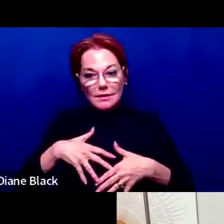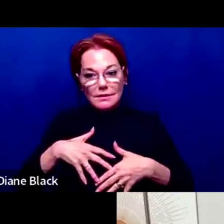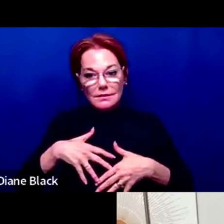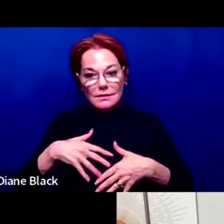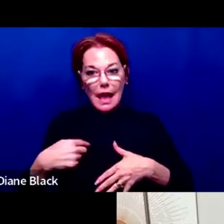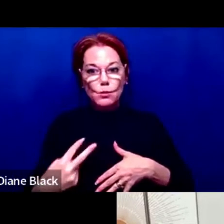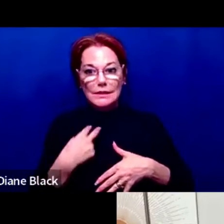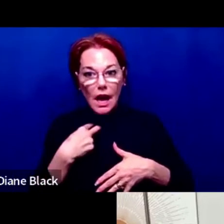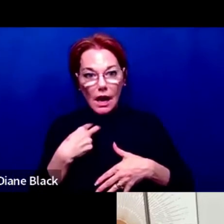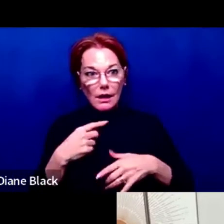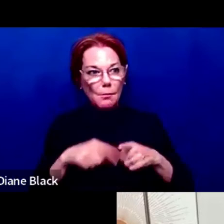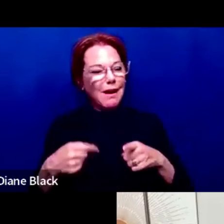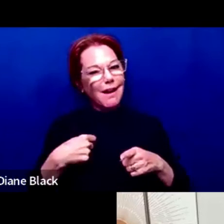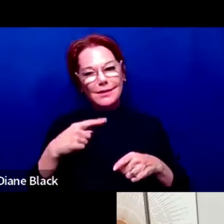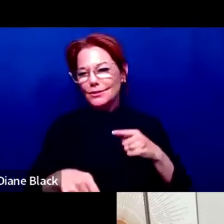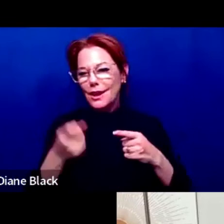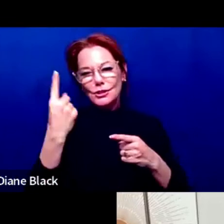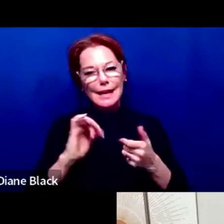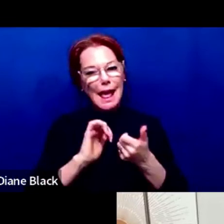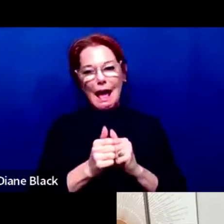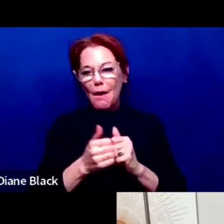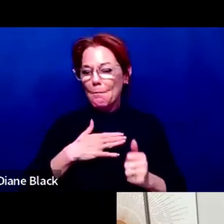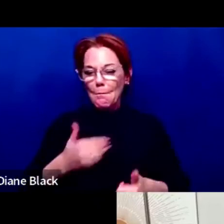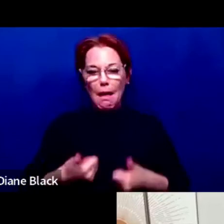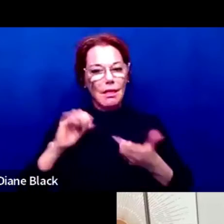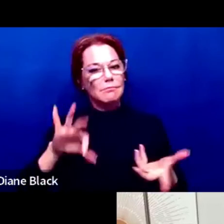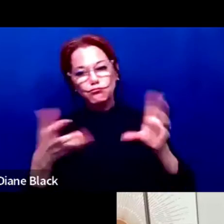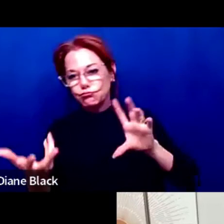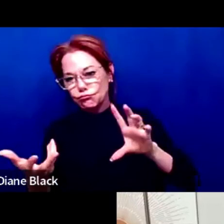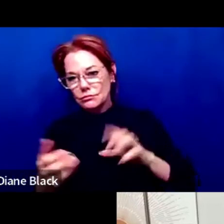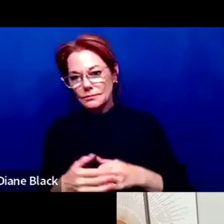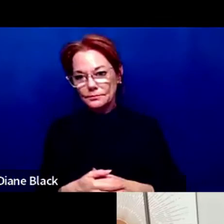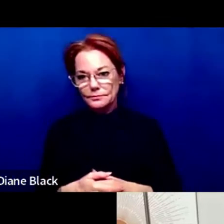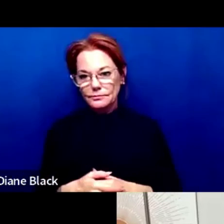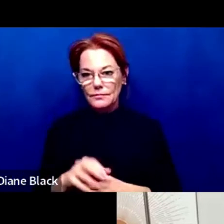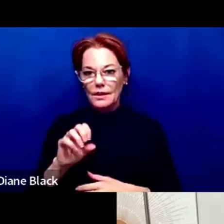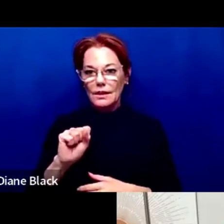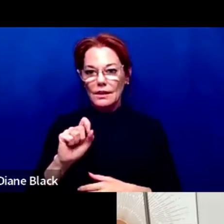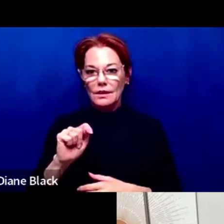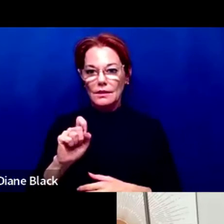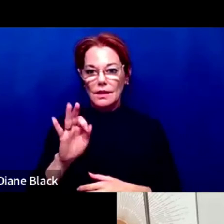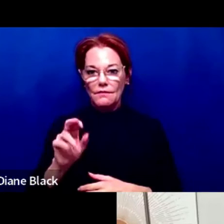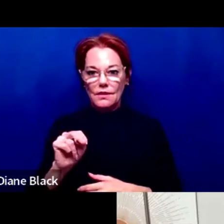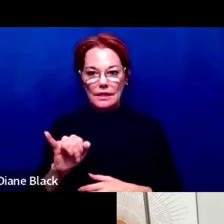here. So that's kind of what happened. Stefani O'Dea: Well, you would think that we rehearsed this together. I'm so sorry to hear